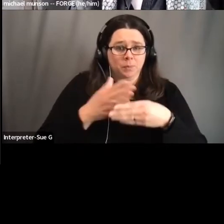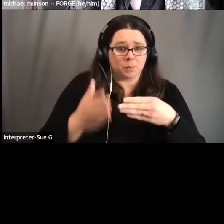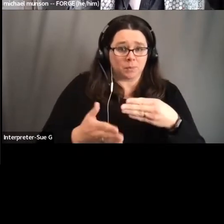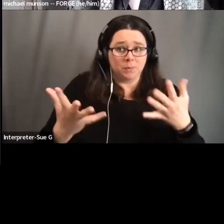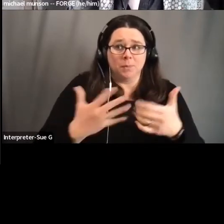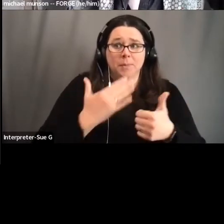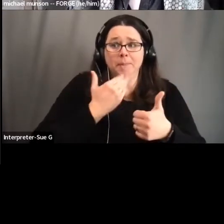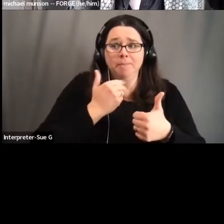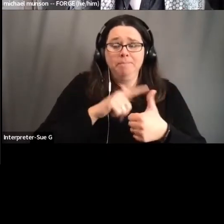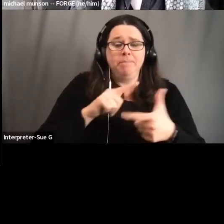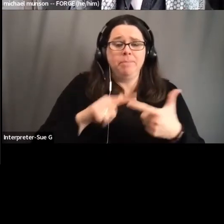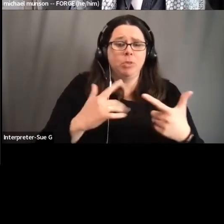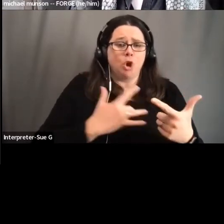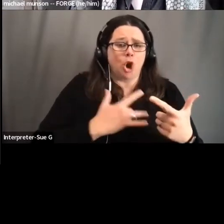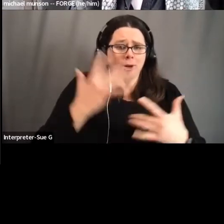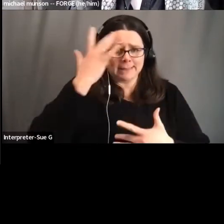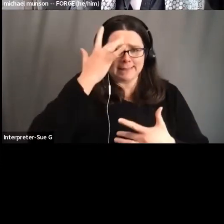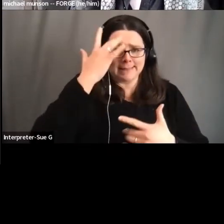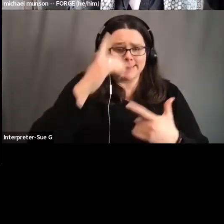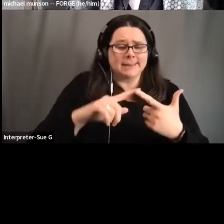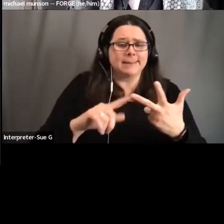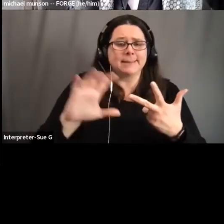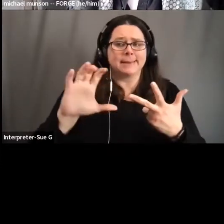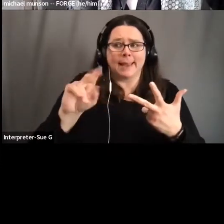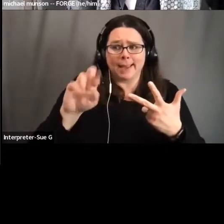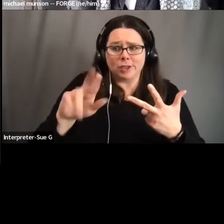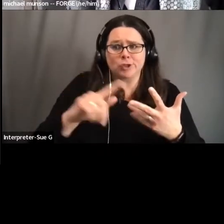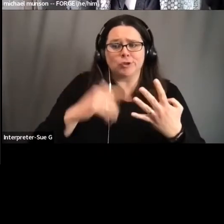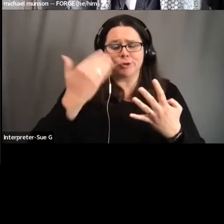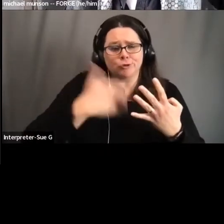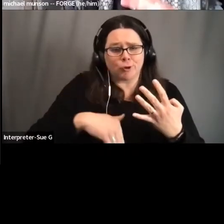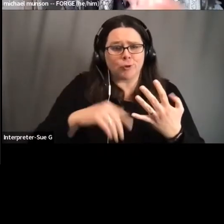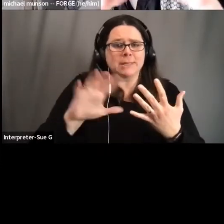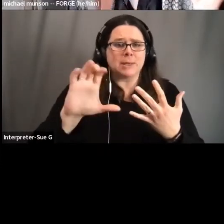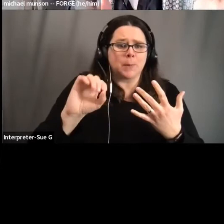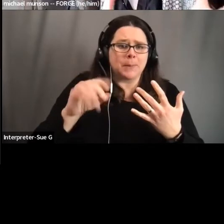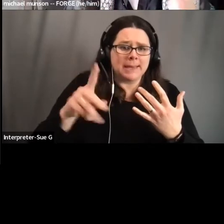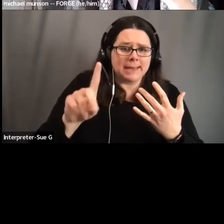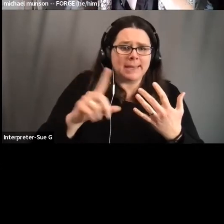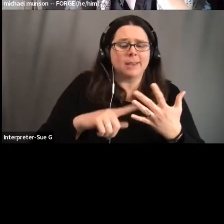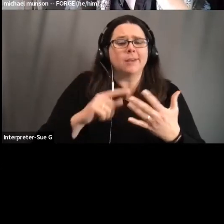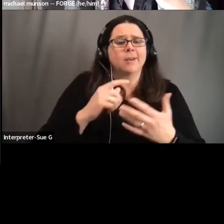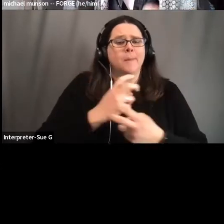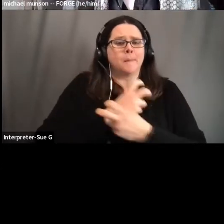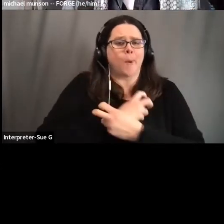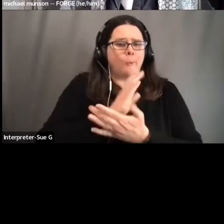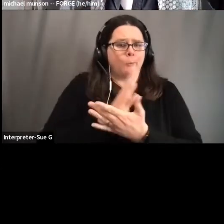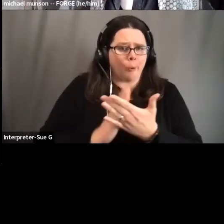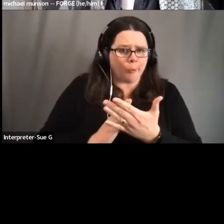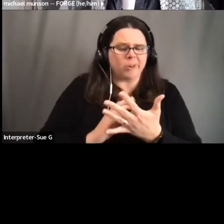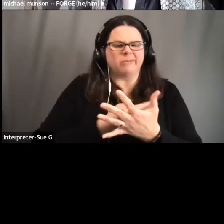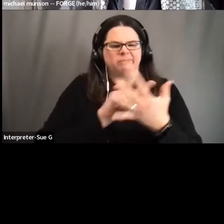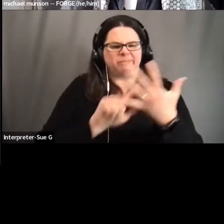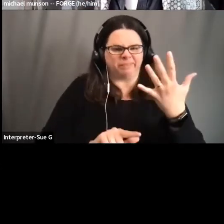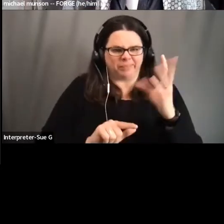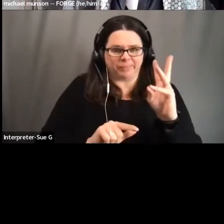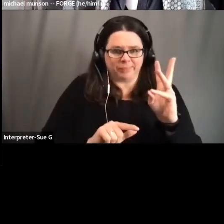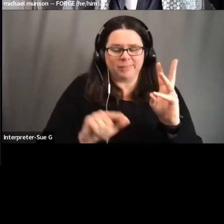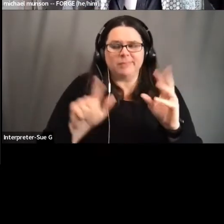and heart disease and cancer, stroke, COPD, broken bones. This whole collection of things that normally we think of like you know,